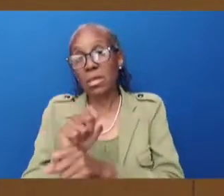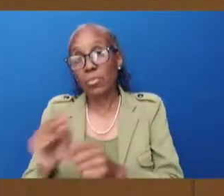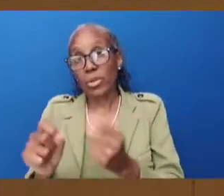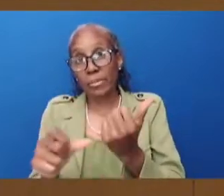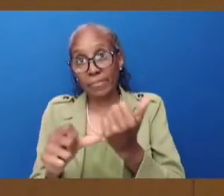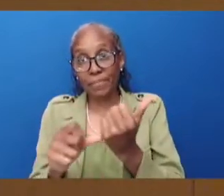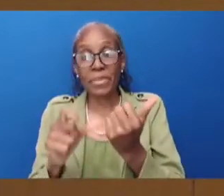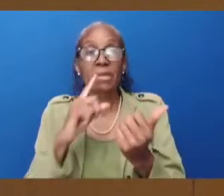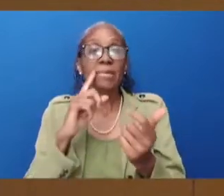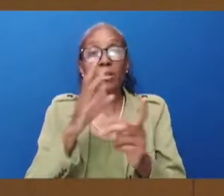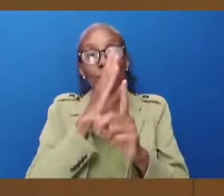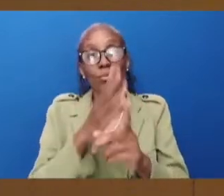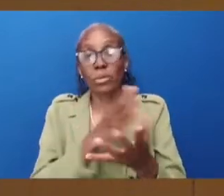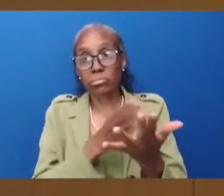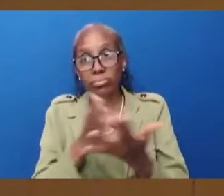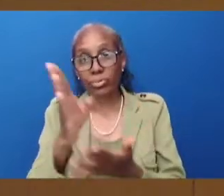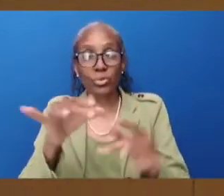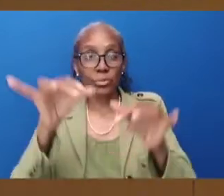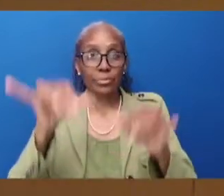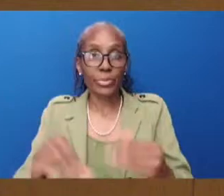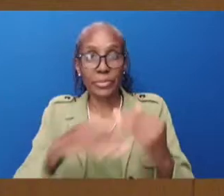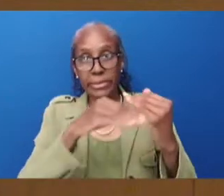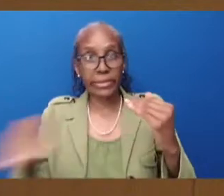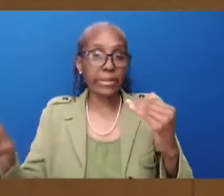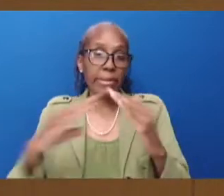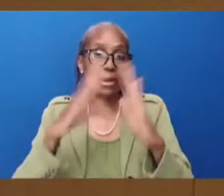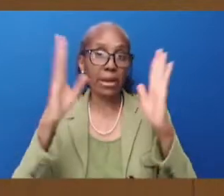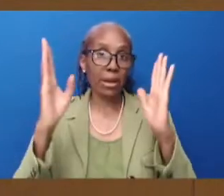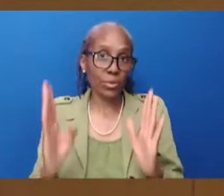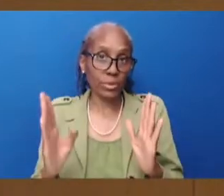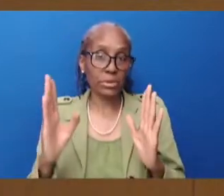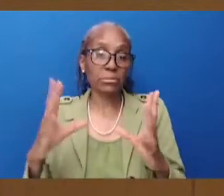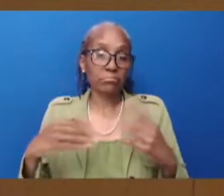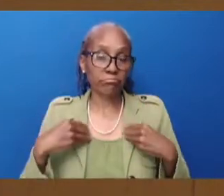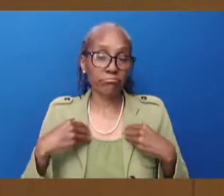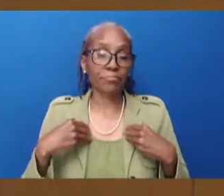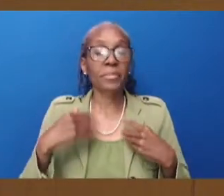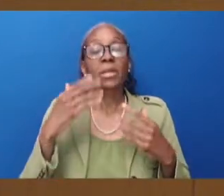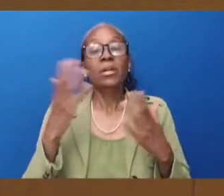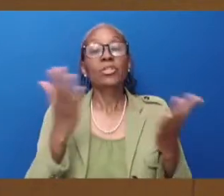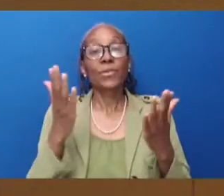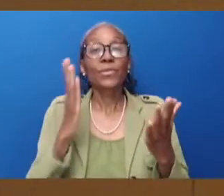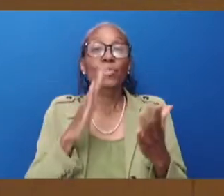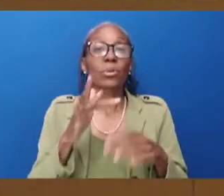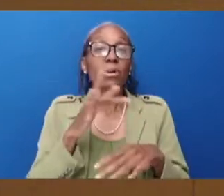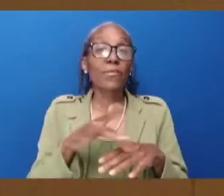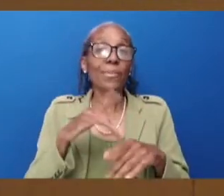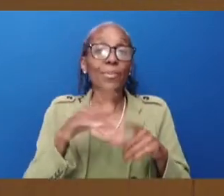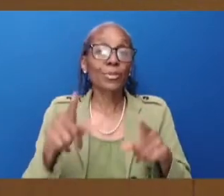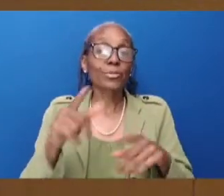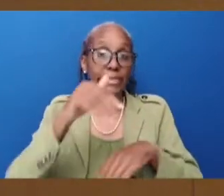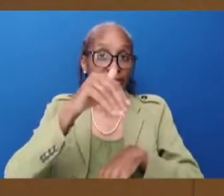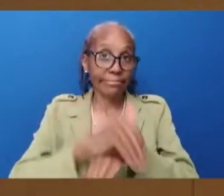CLOTHING, CASE MANAGEMENT, NAVIGATION, WORKFORCE READINESS, EMPLOYMENT ASSISTANCE, AND A